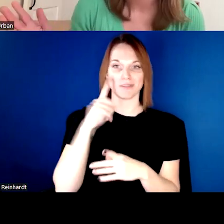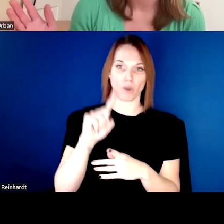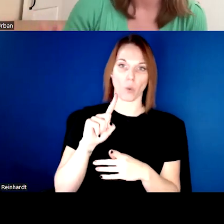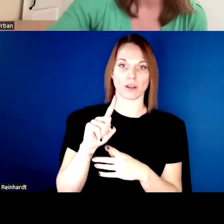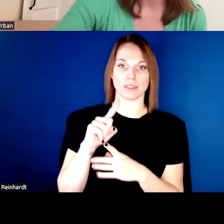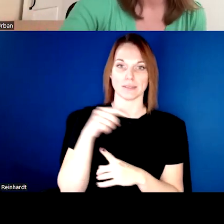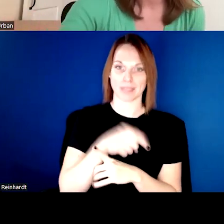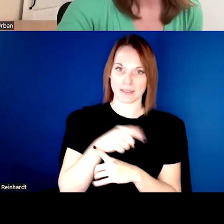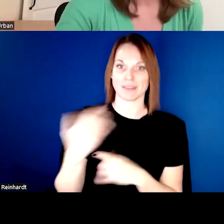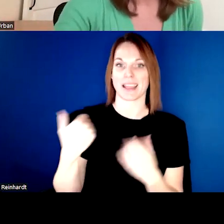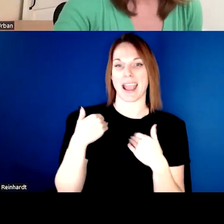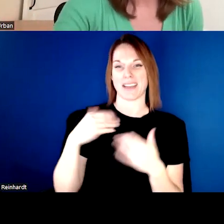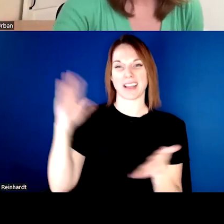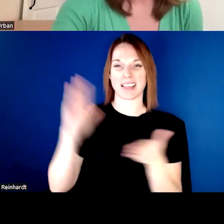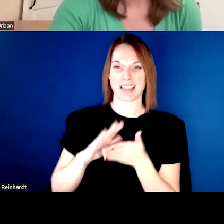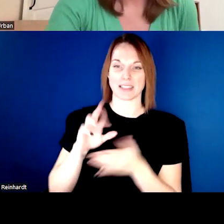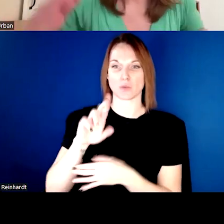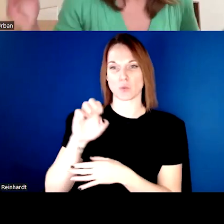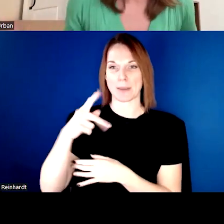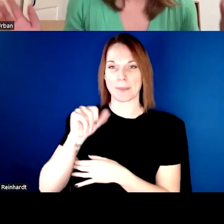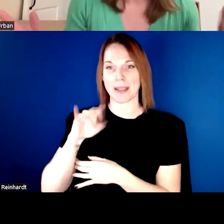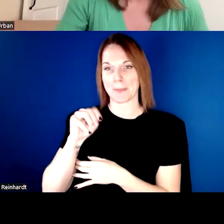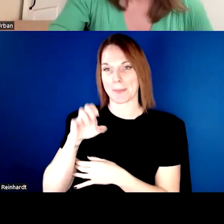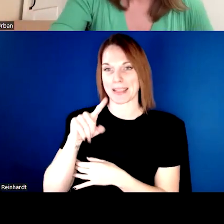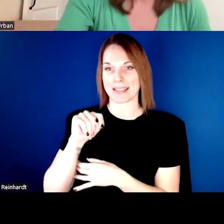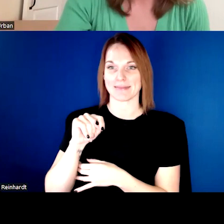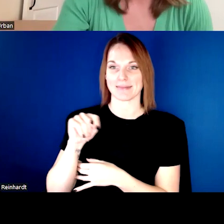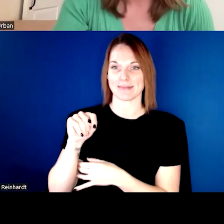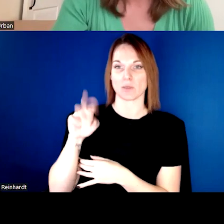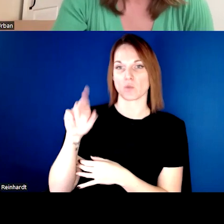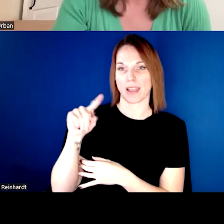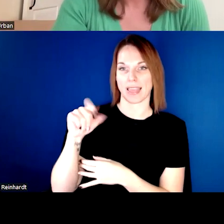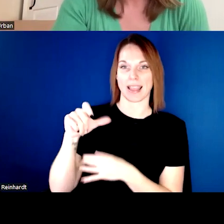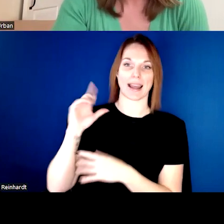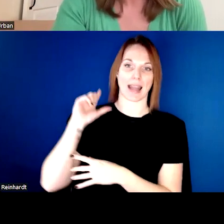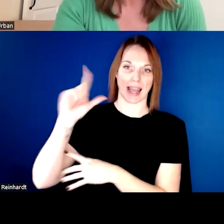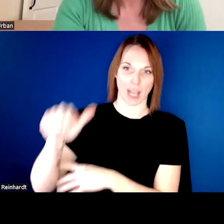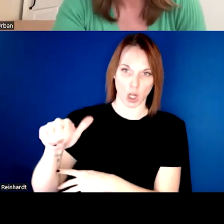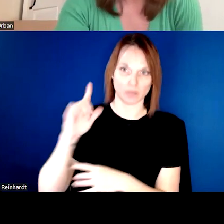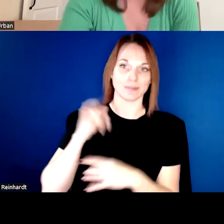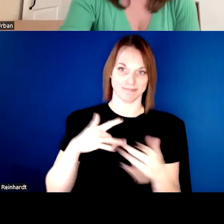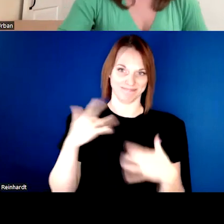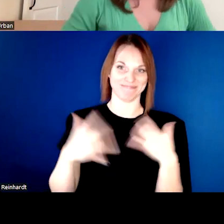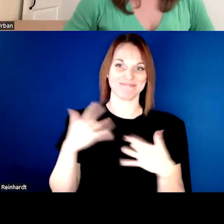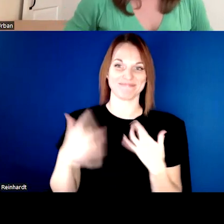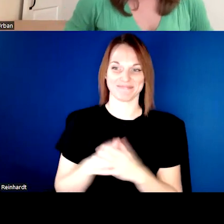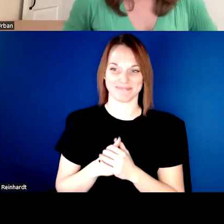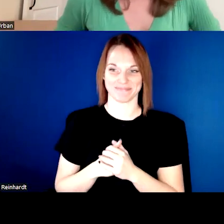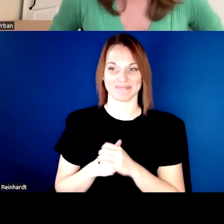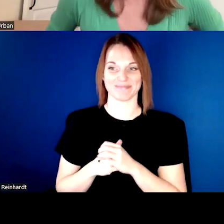way down the road for their student loans, which is also very exciting.